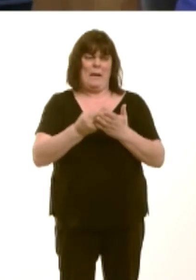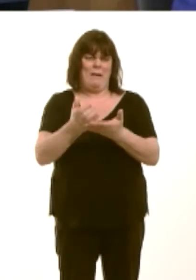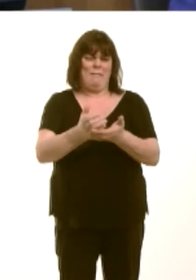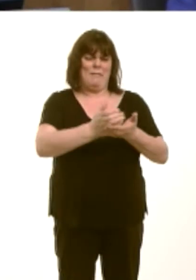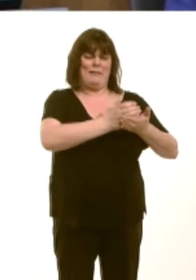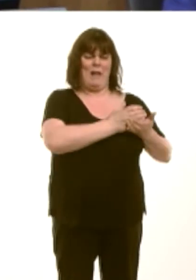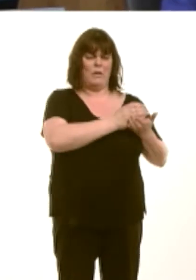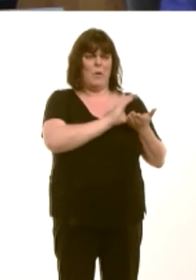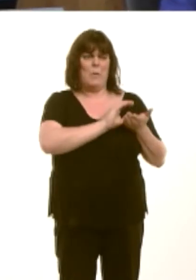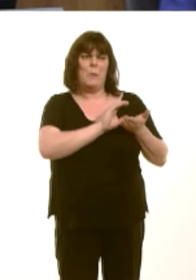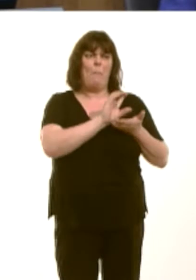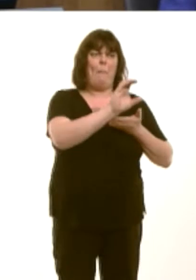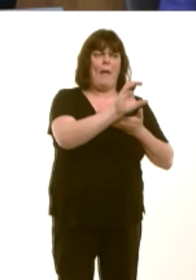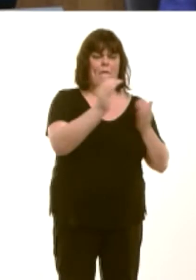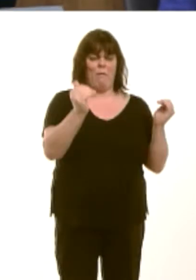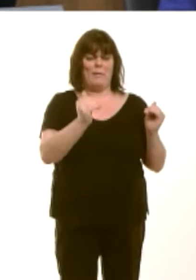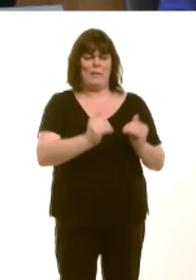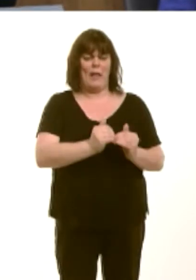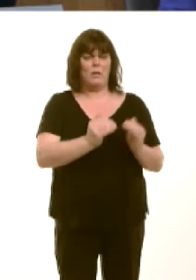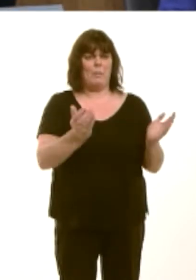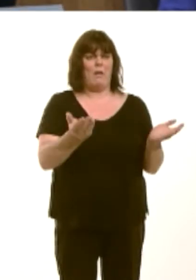to pay for the restoration of that site or indeed the East pit.